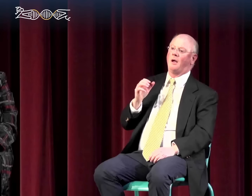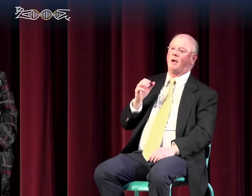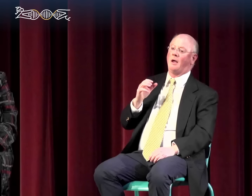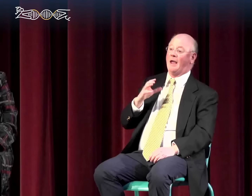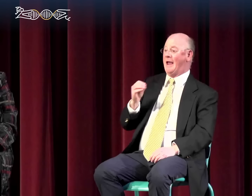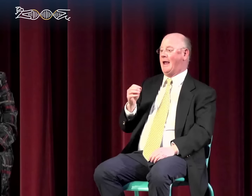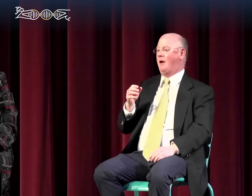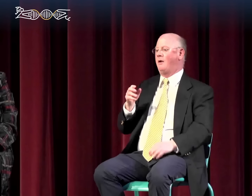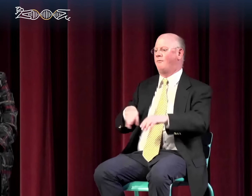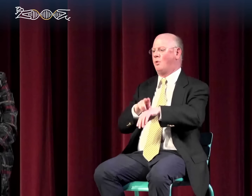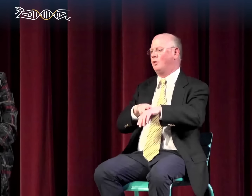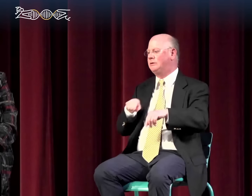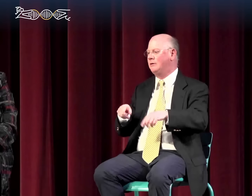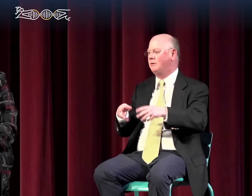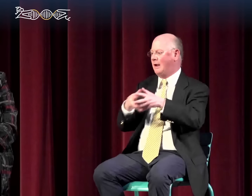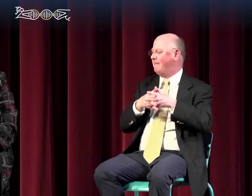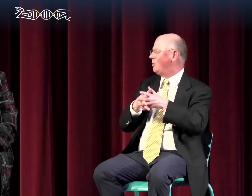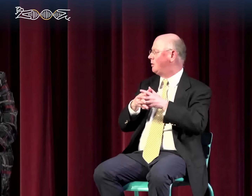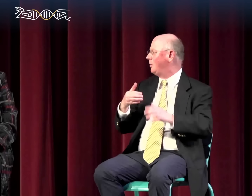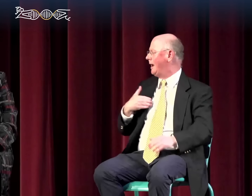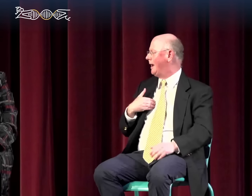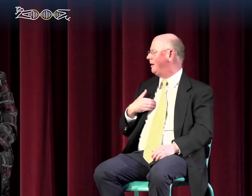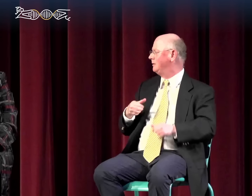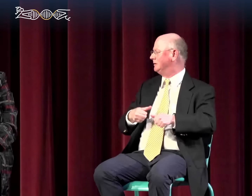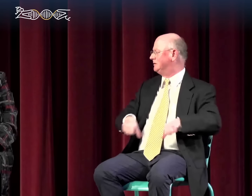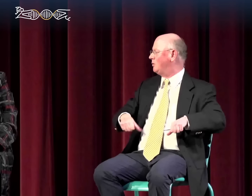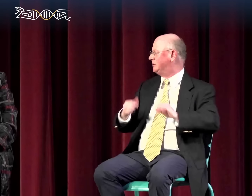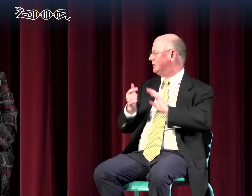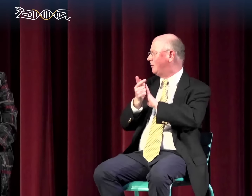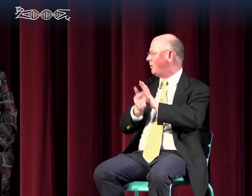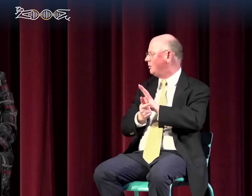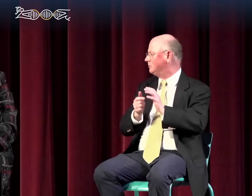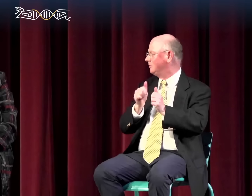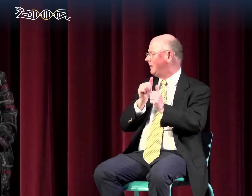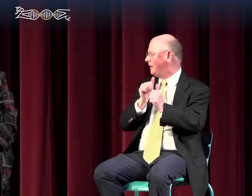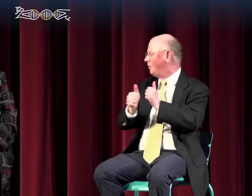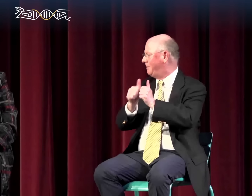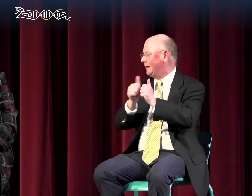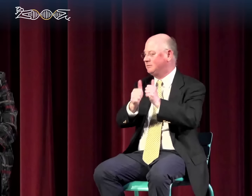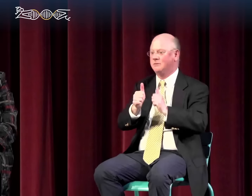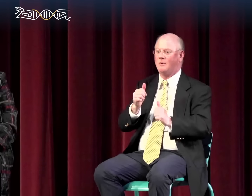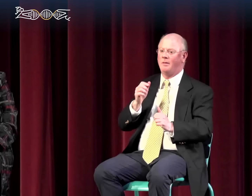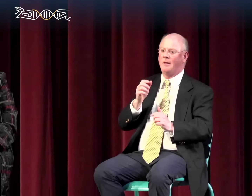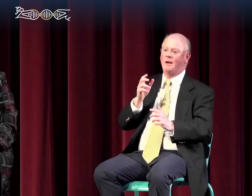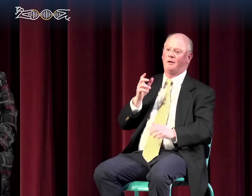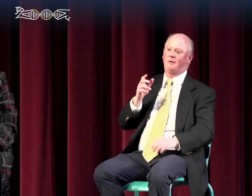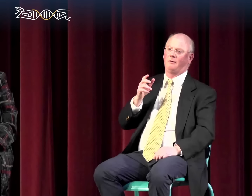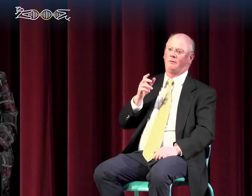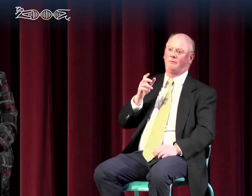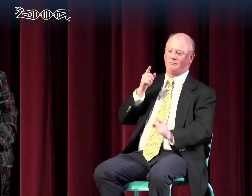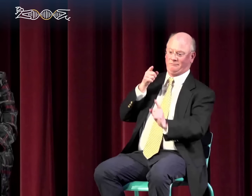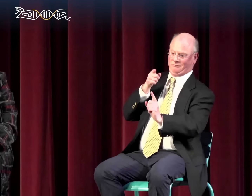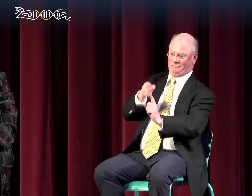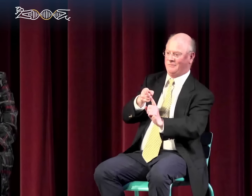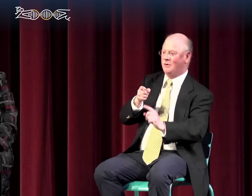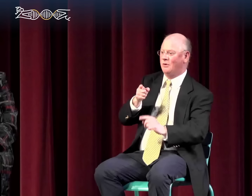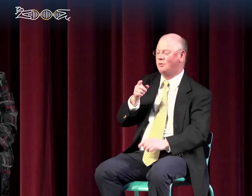And of course, America also has history of sterilization laws being passed.